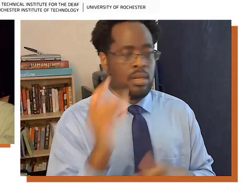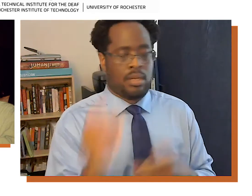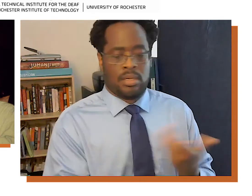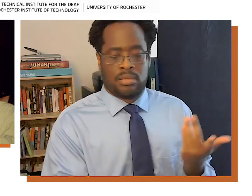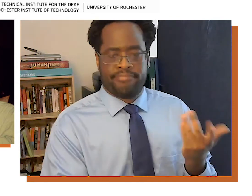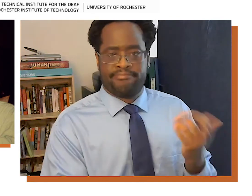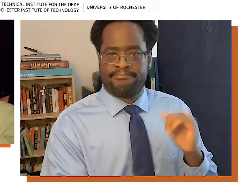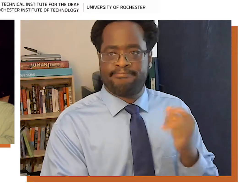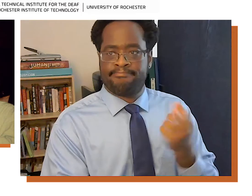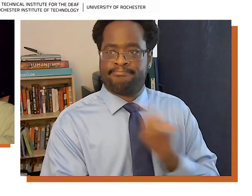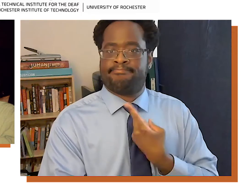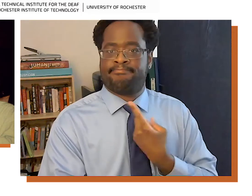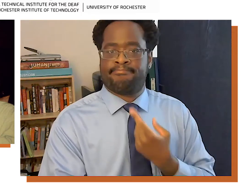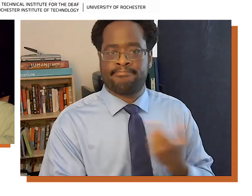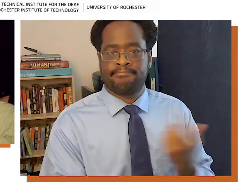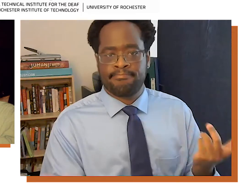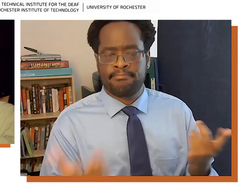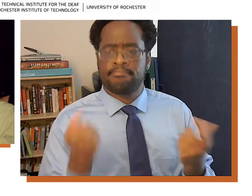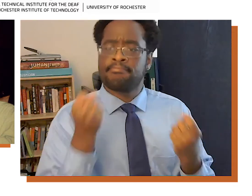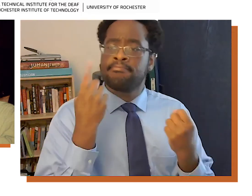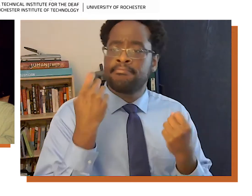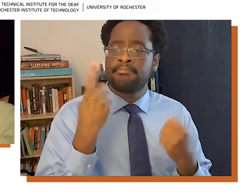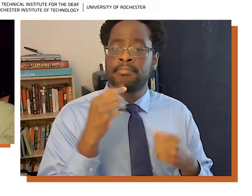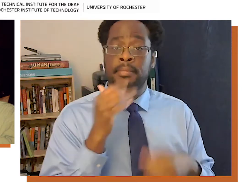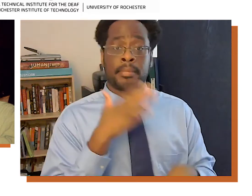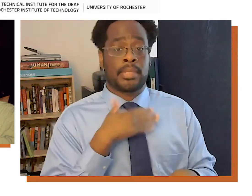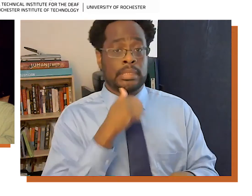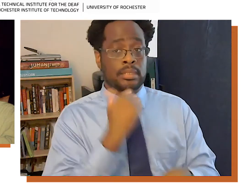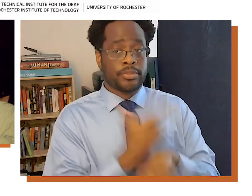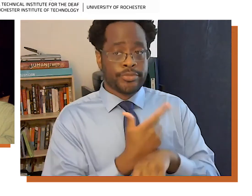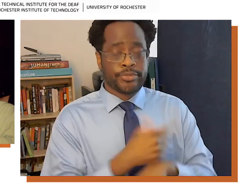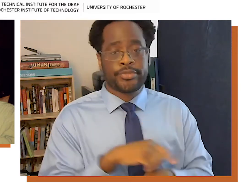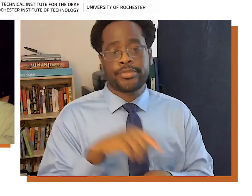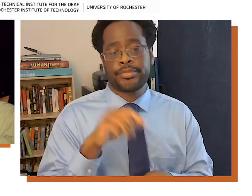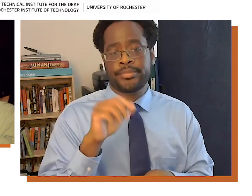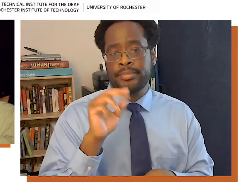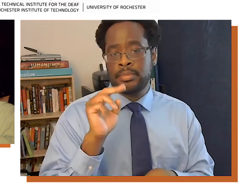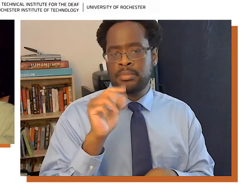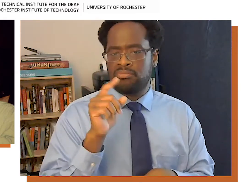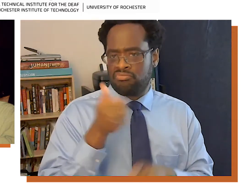I felt like we were close. I enjoyed being around them,